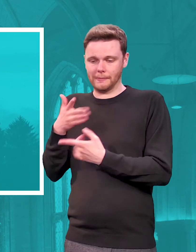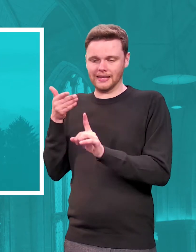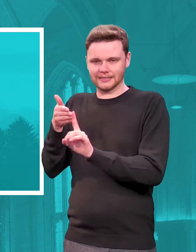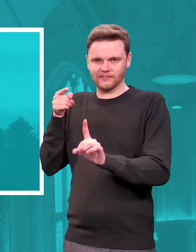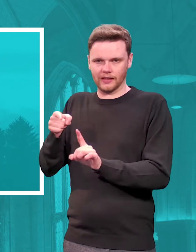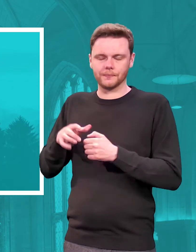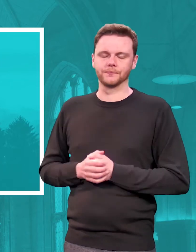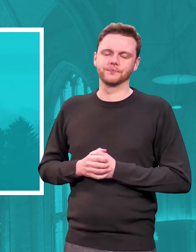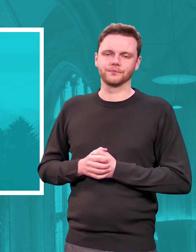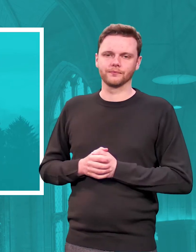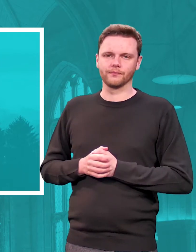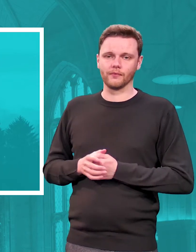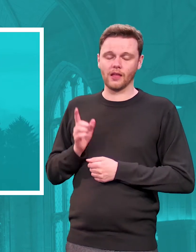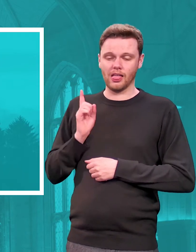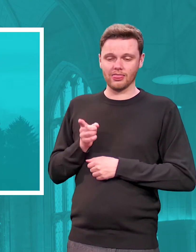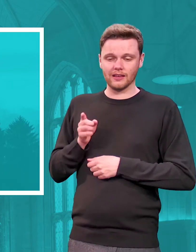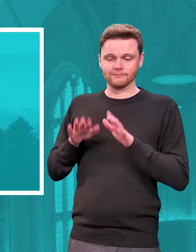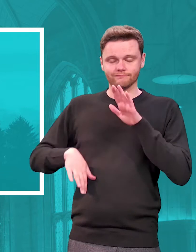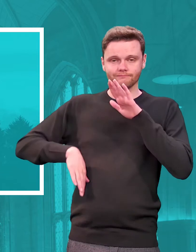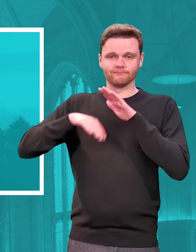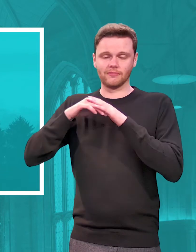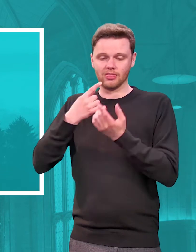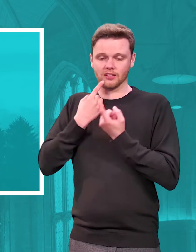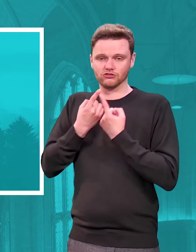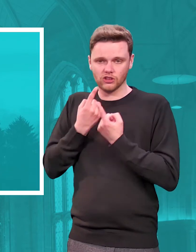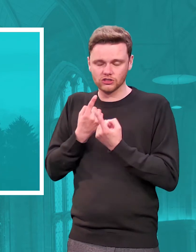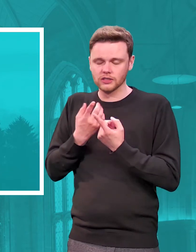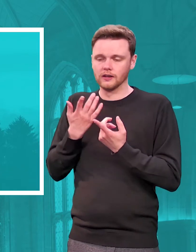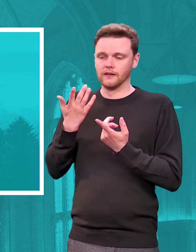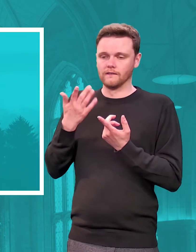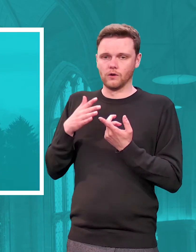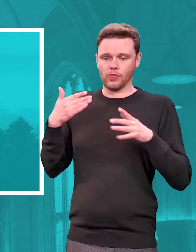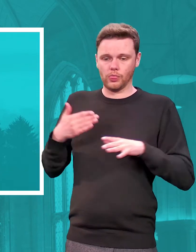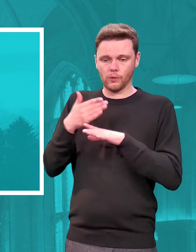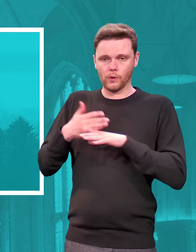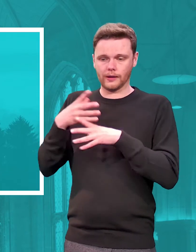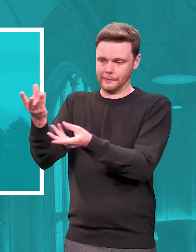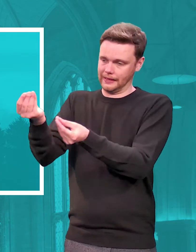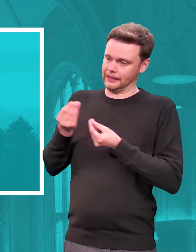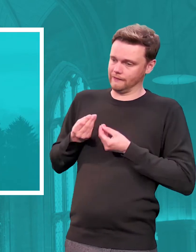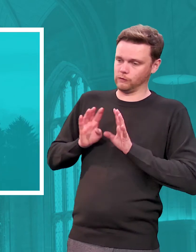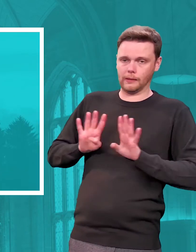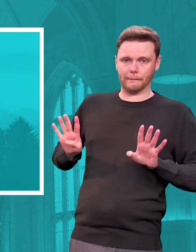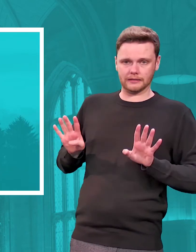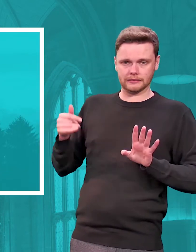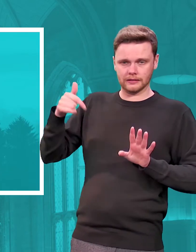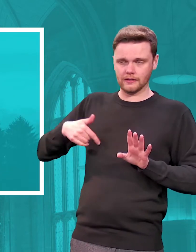This is to fulfil the instruction of the work given to the Committee in 2018.